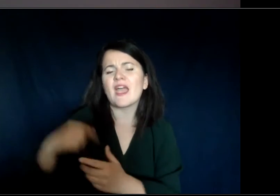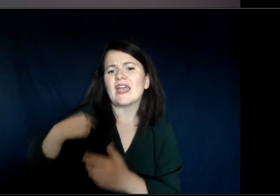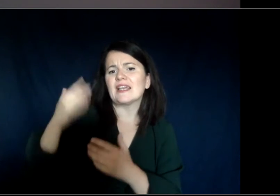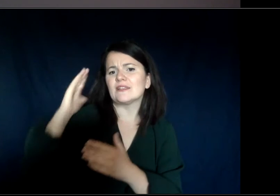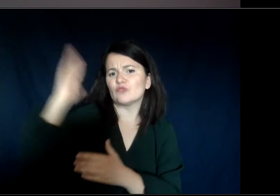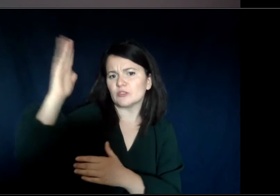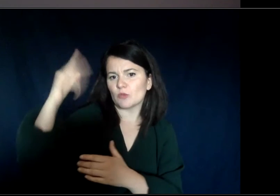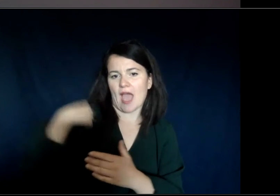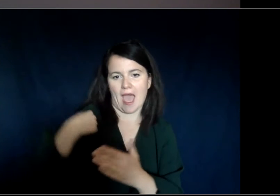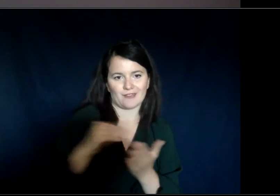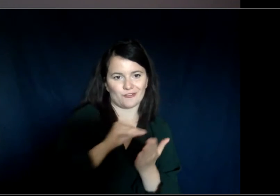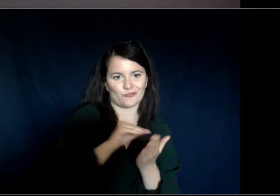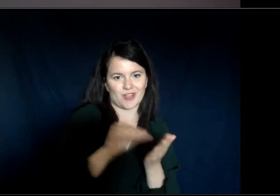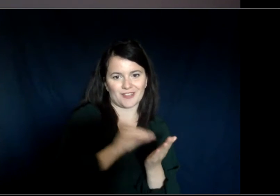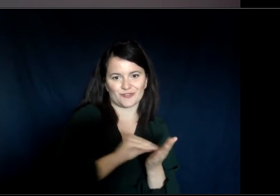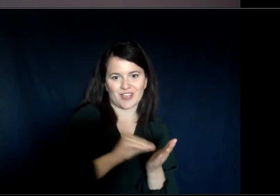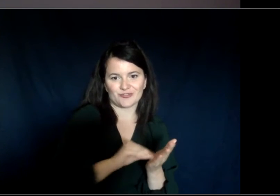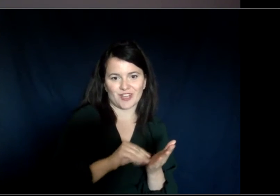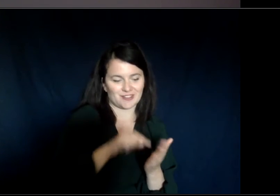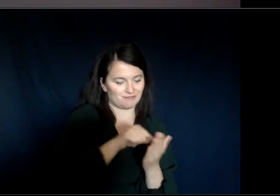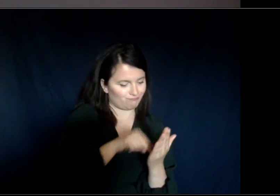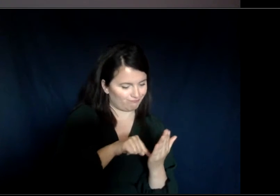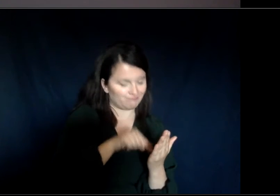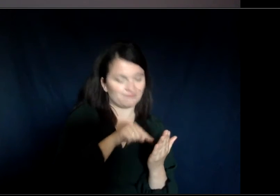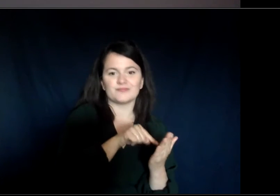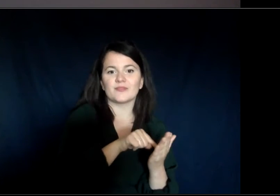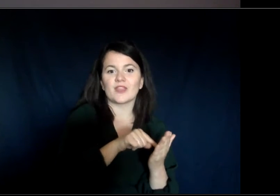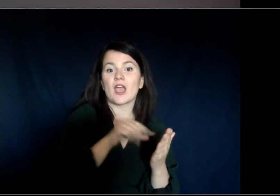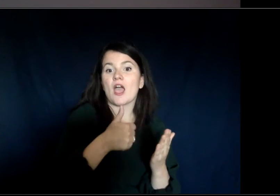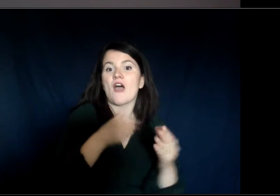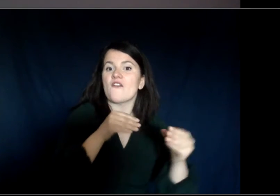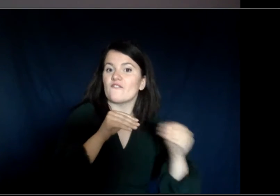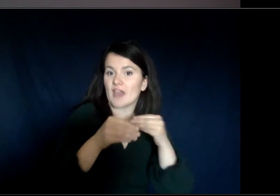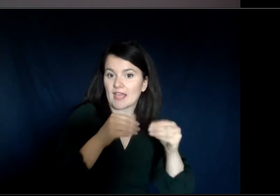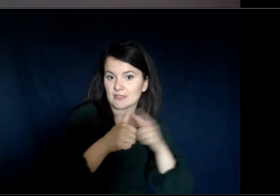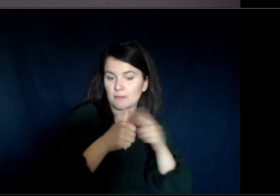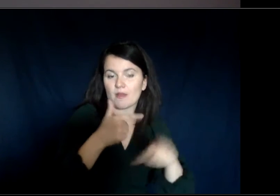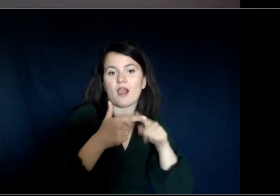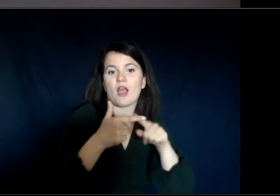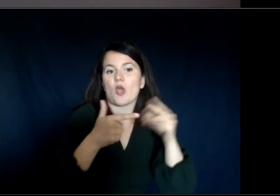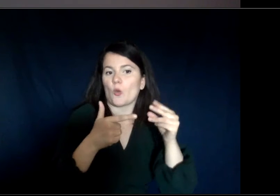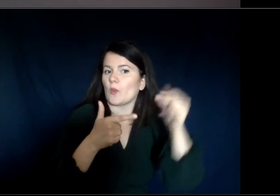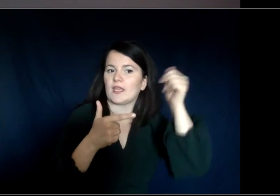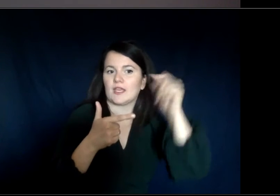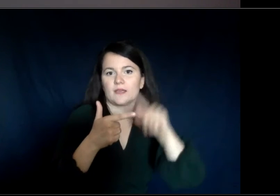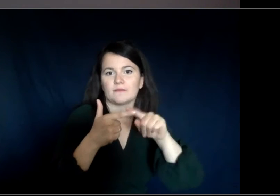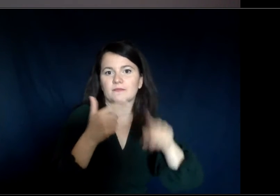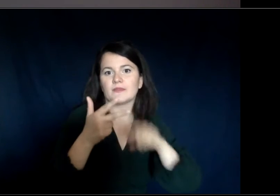I had highlighted flexible, quick, easy access, simplified etc.